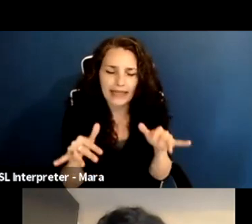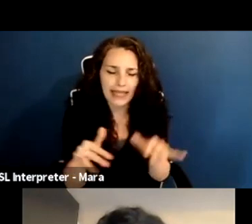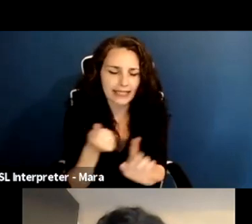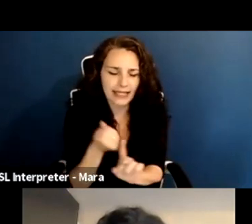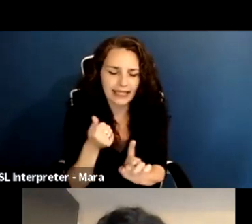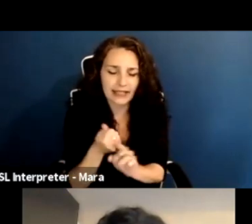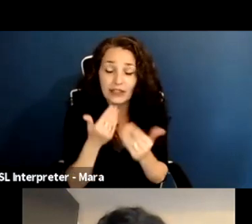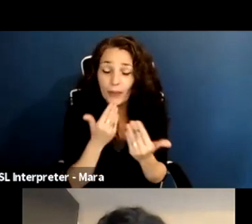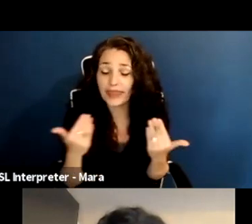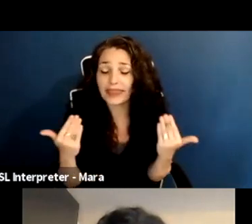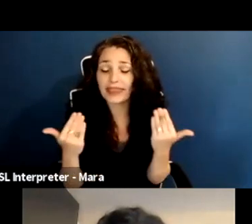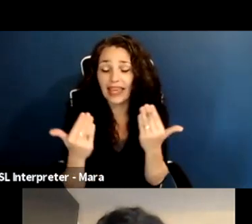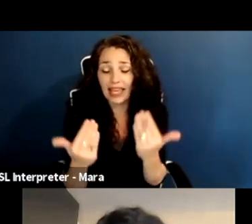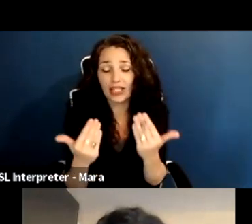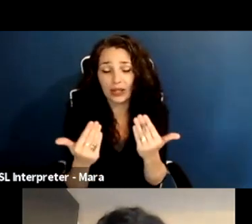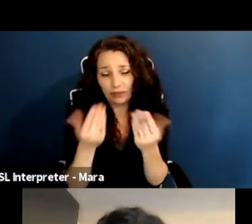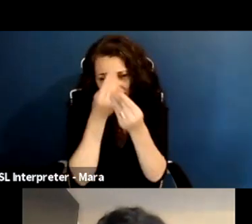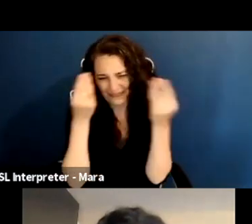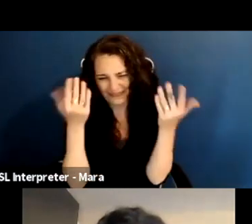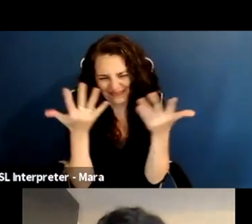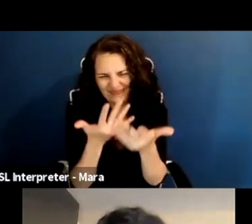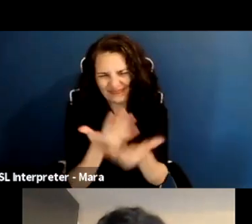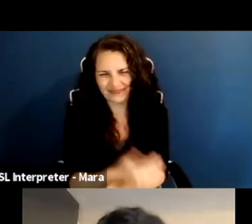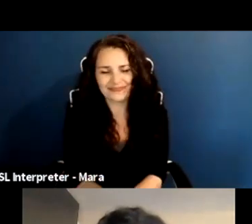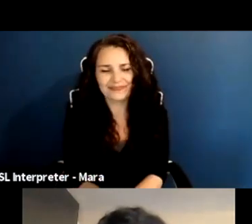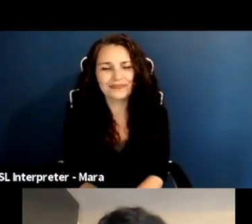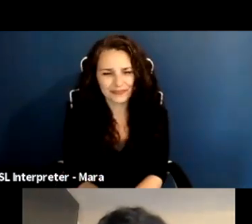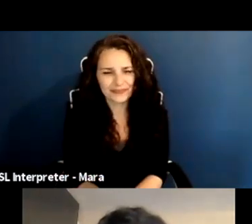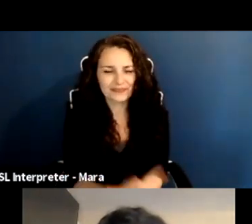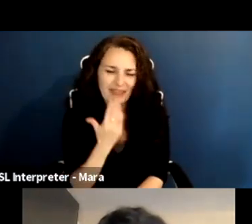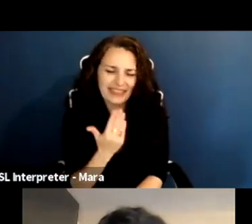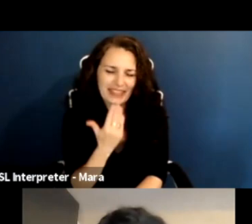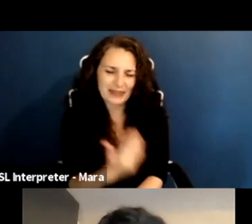And I wanted everyone to know that, thank you. That's great.